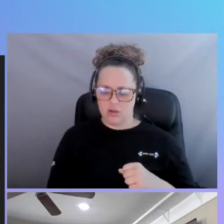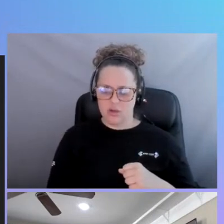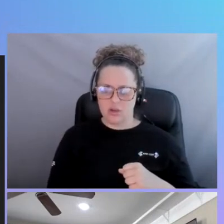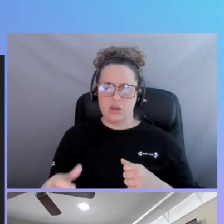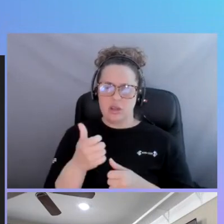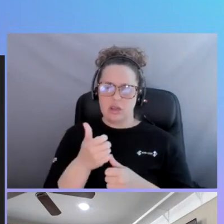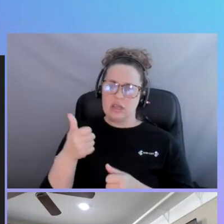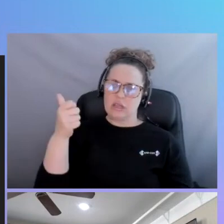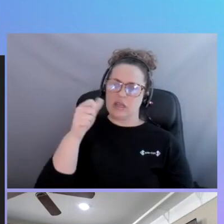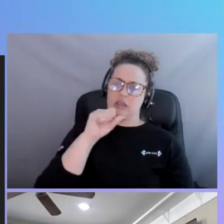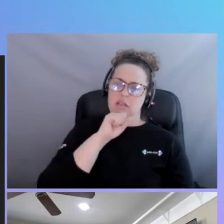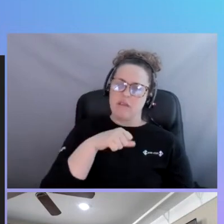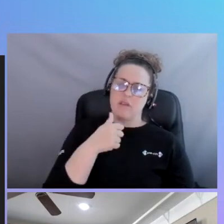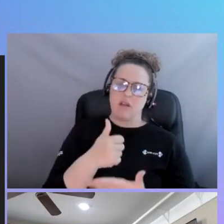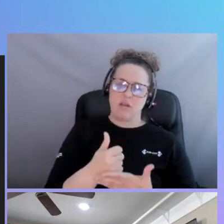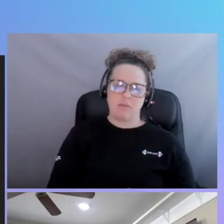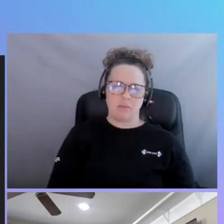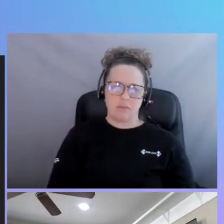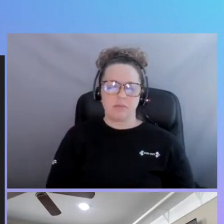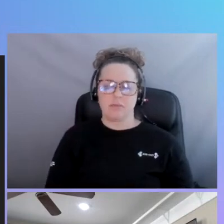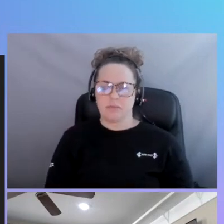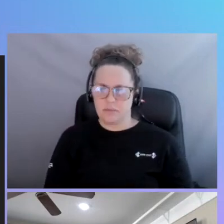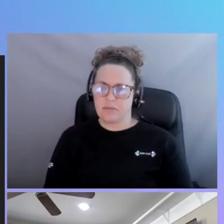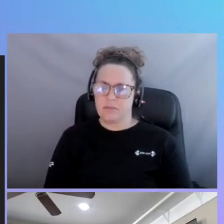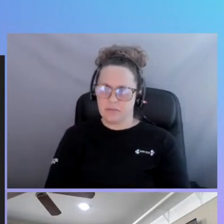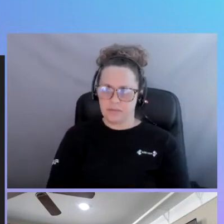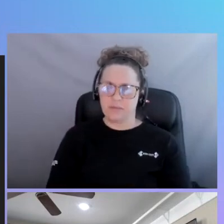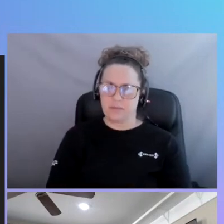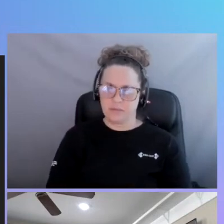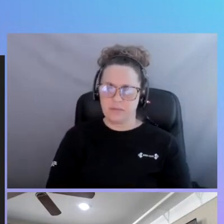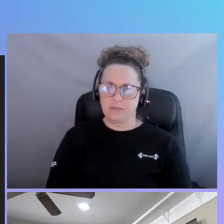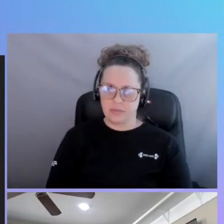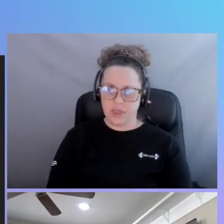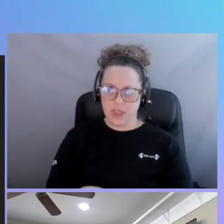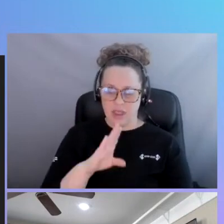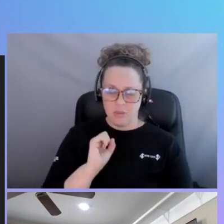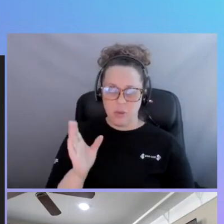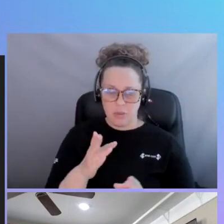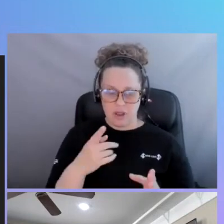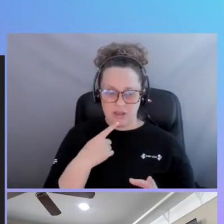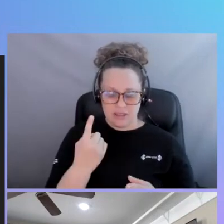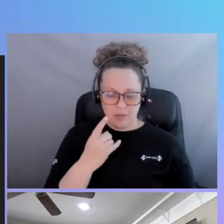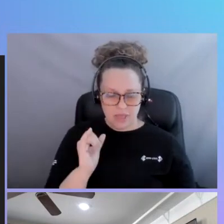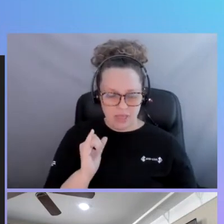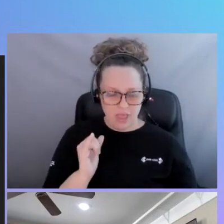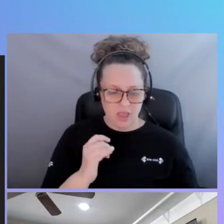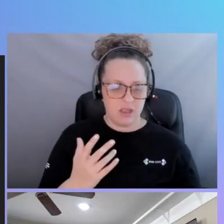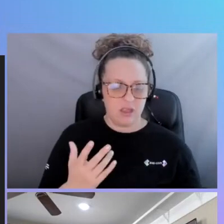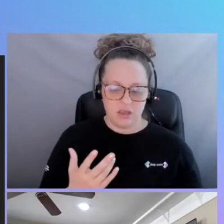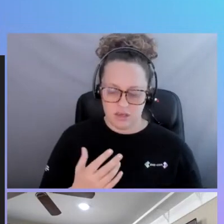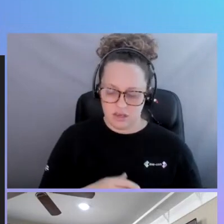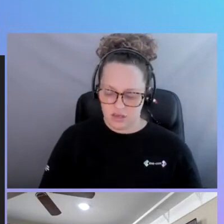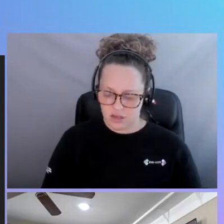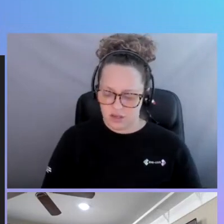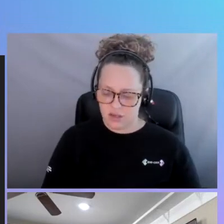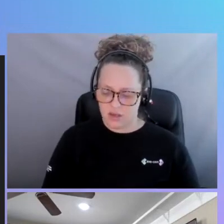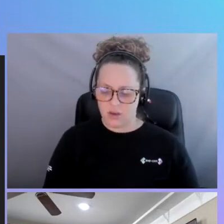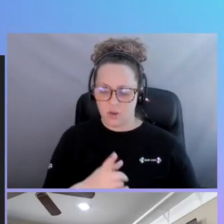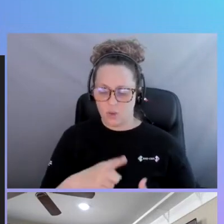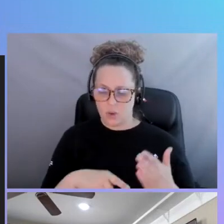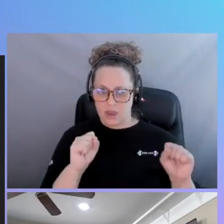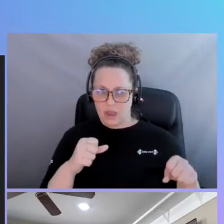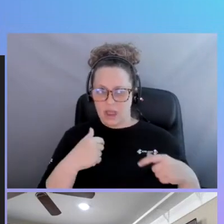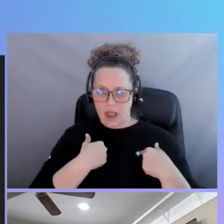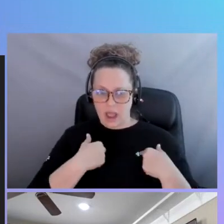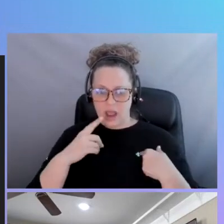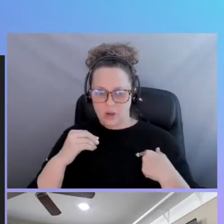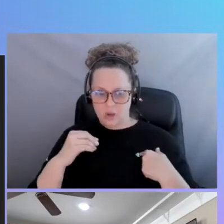help. So be prepared for them to say something like, what can I